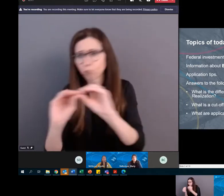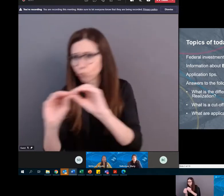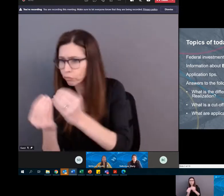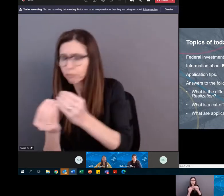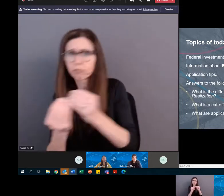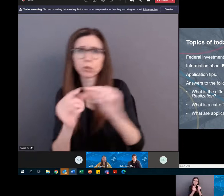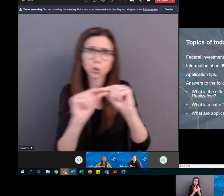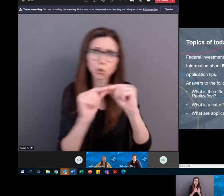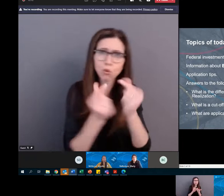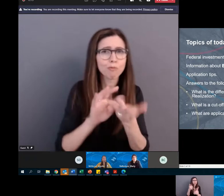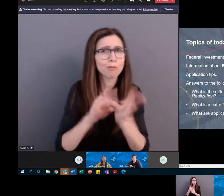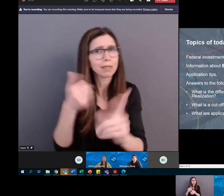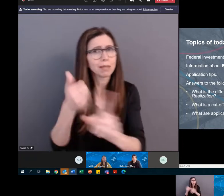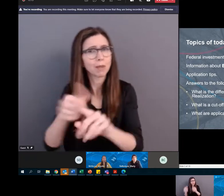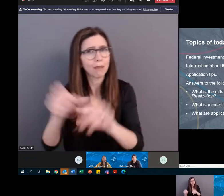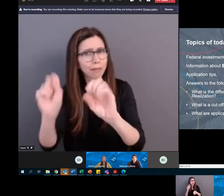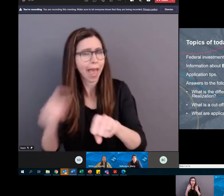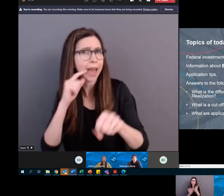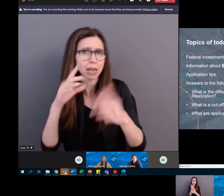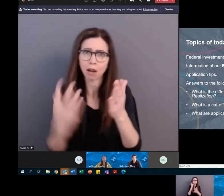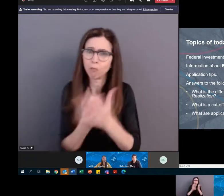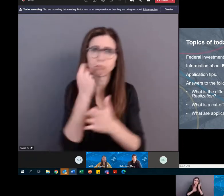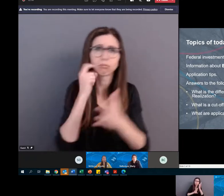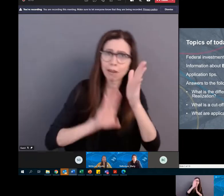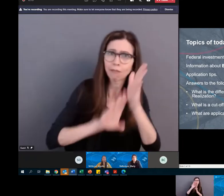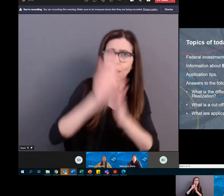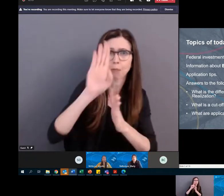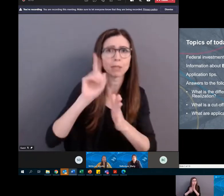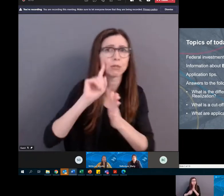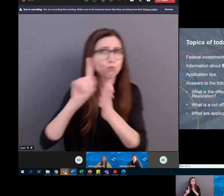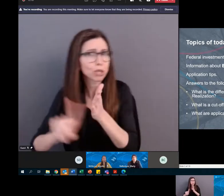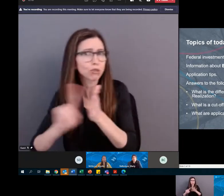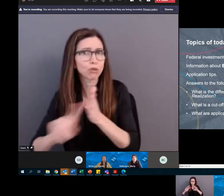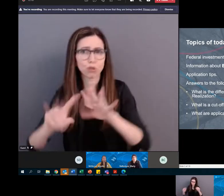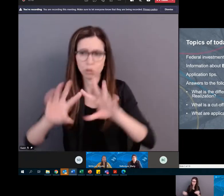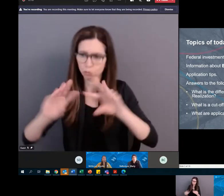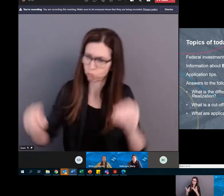creation and production projects. The program supports a wide range of artists